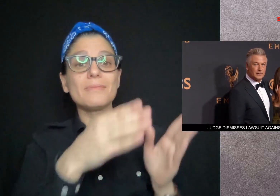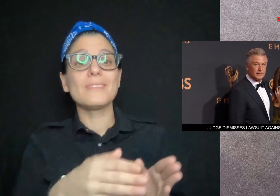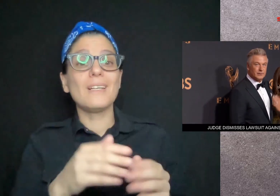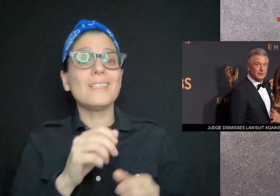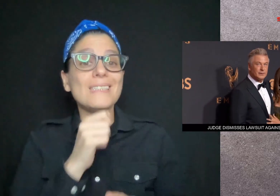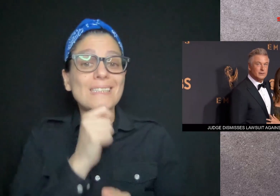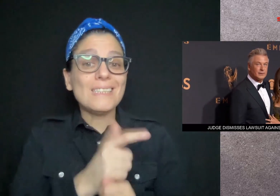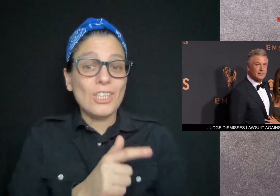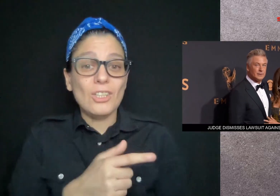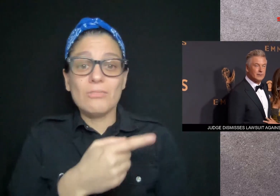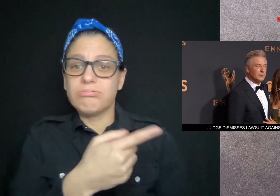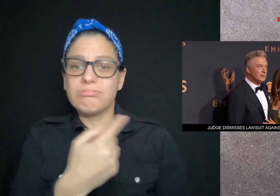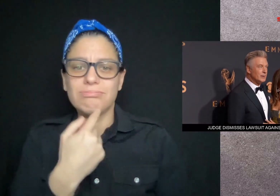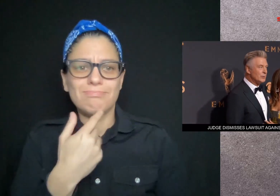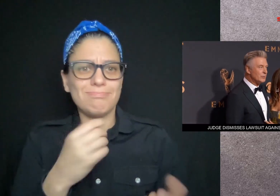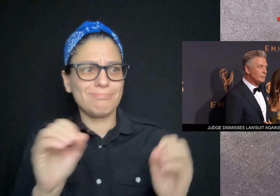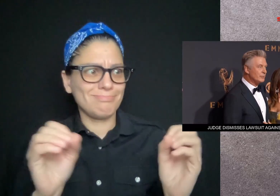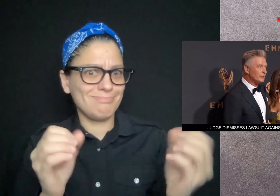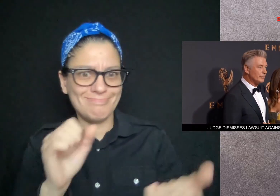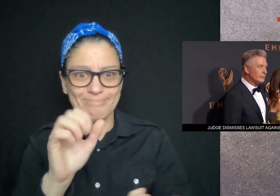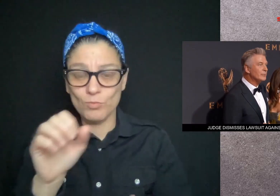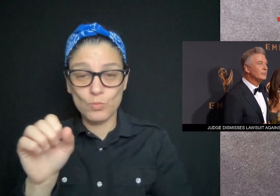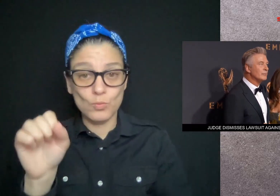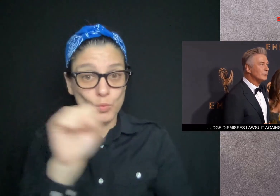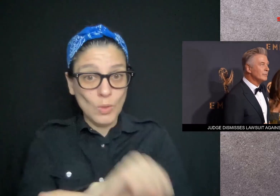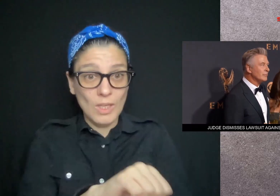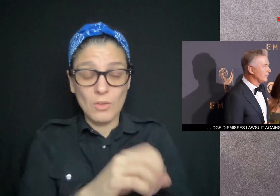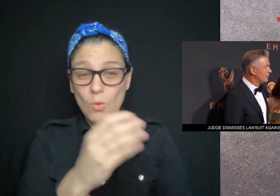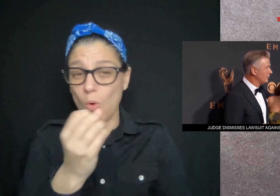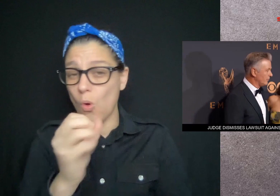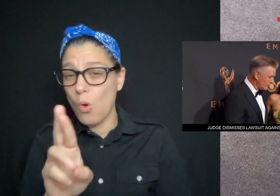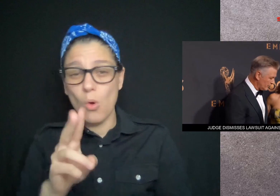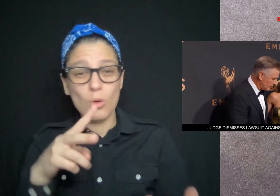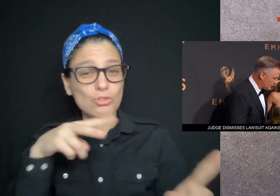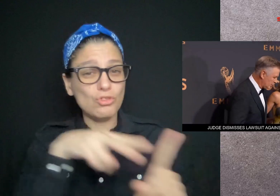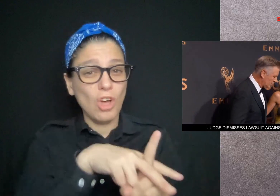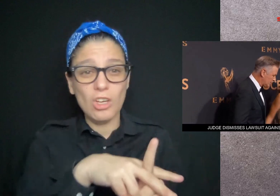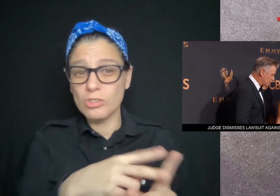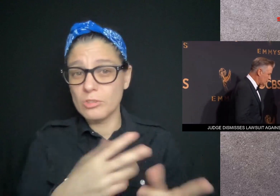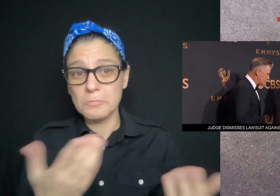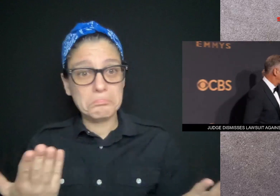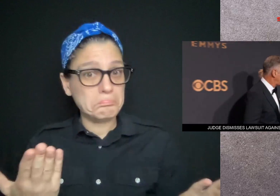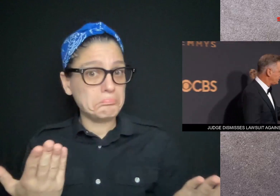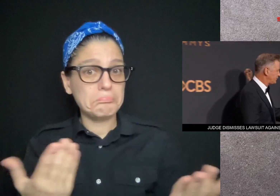at the US Capitol on January 6 the sister was not arrested or charged